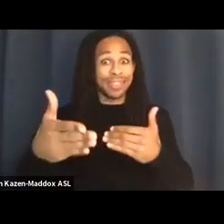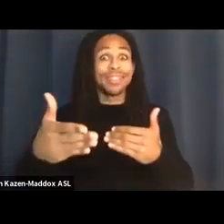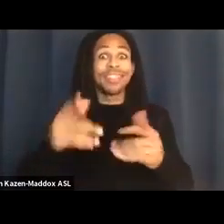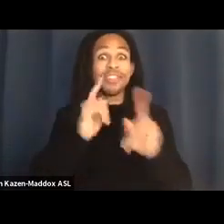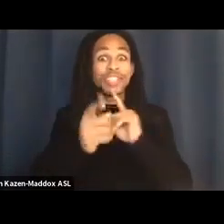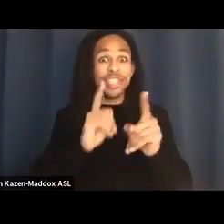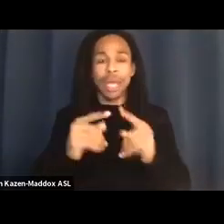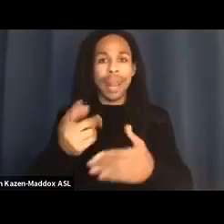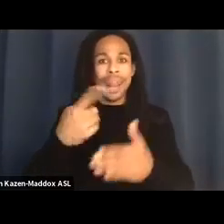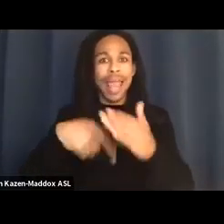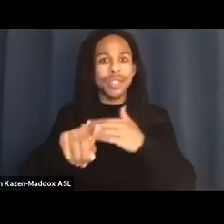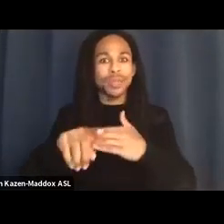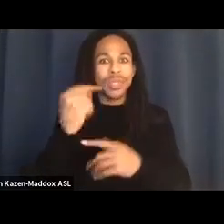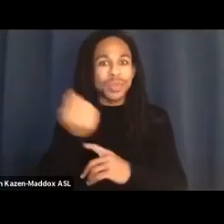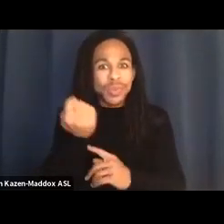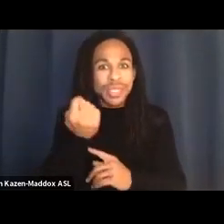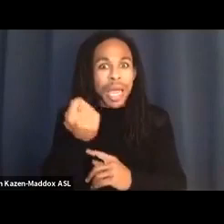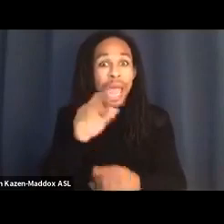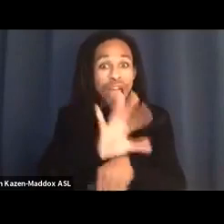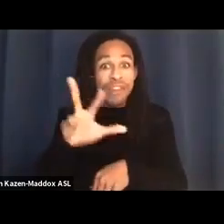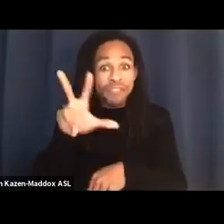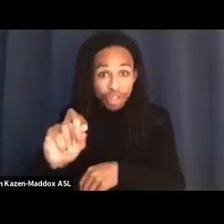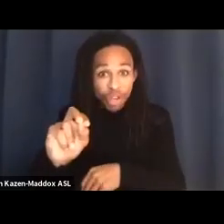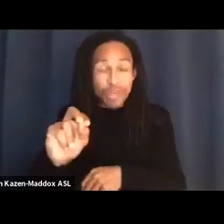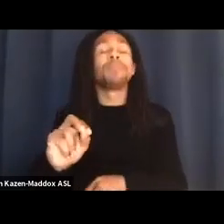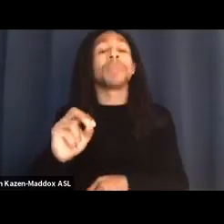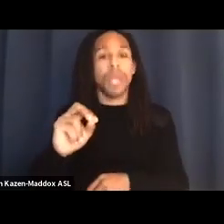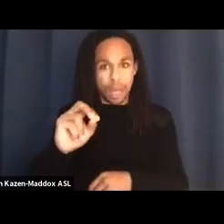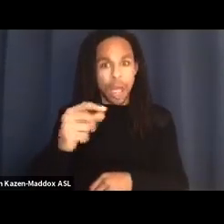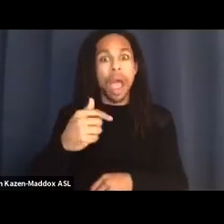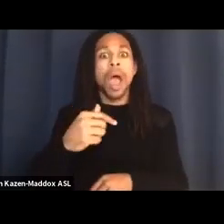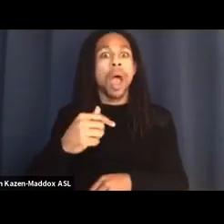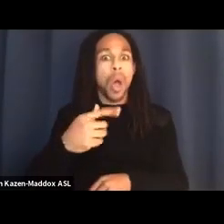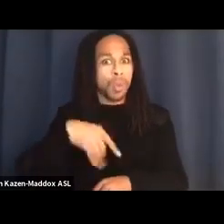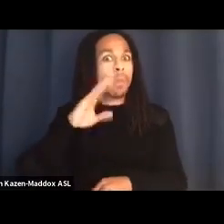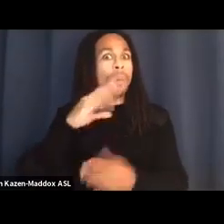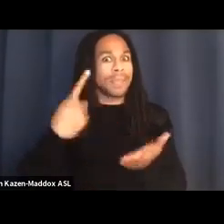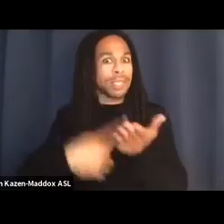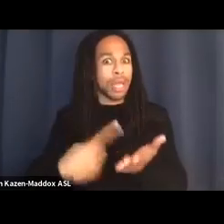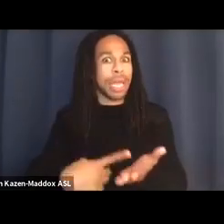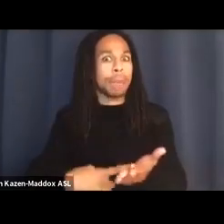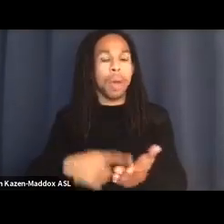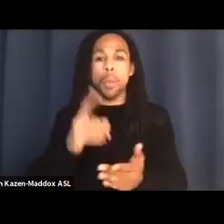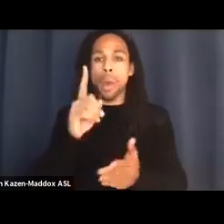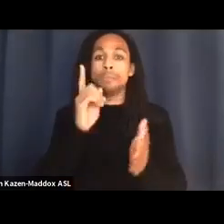have been going through and to hear how powerful their work is, I think we have to remember